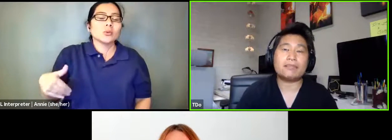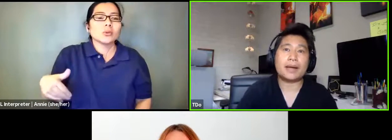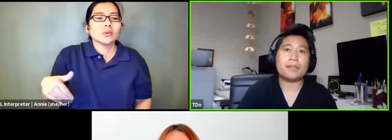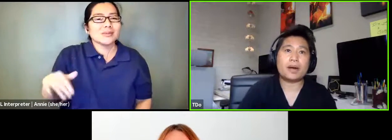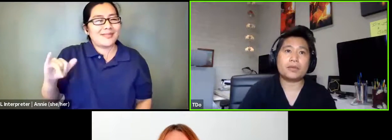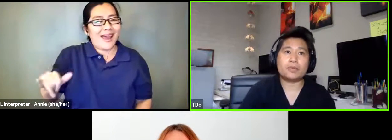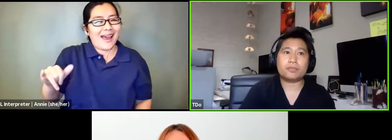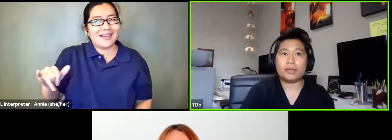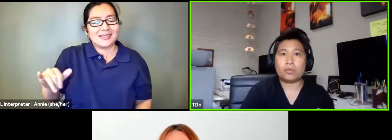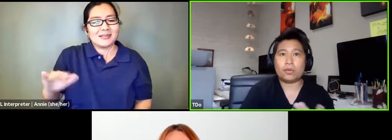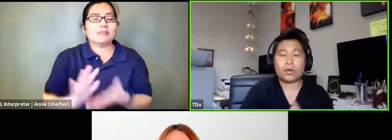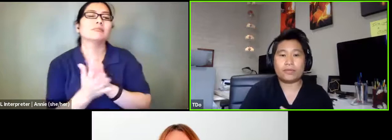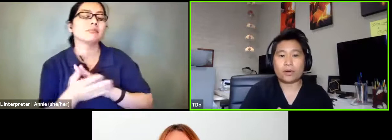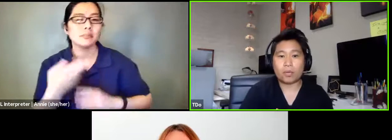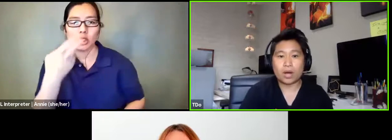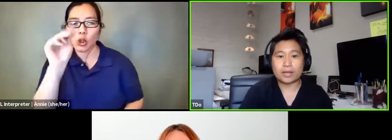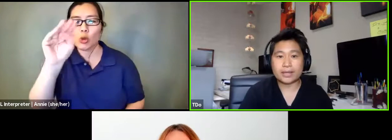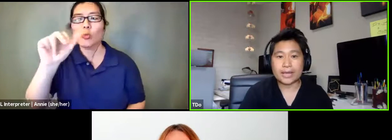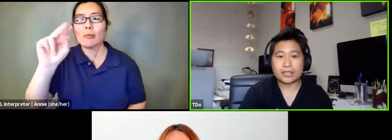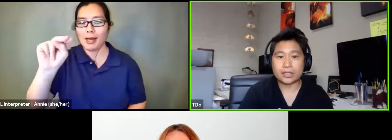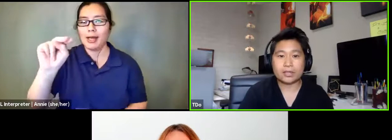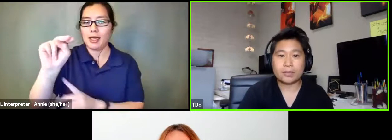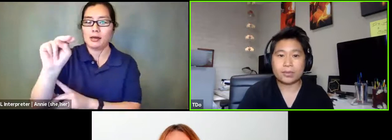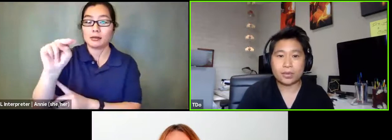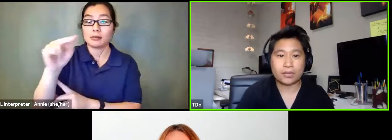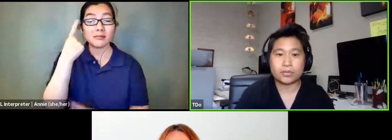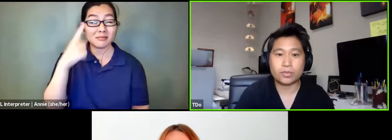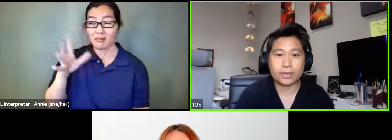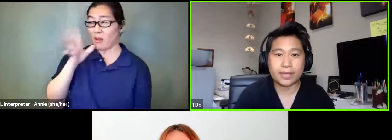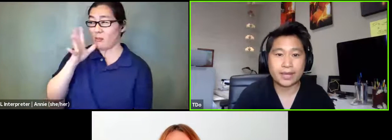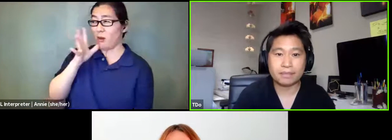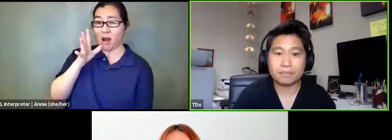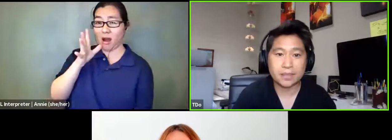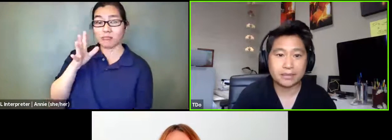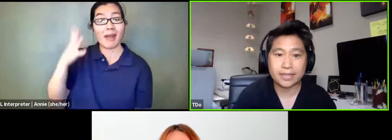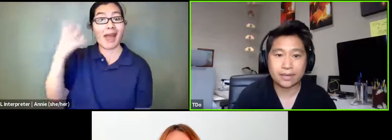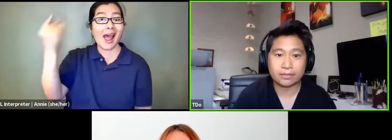it. My mom could be going for a walk and she could have been one of those women that got beaten down.